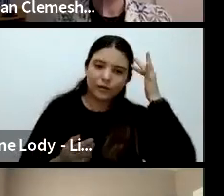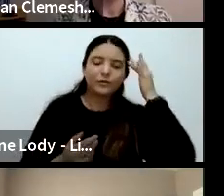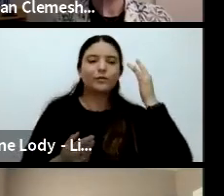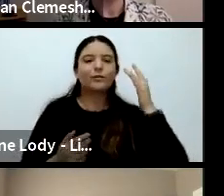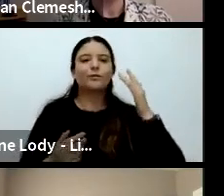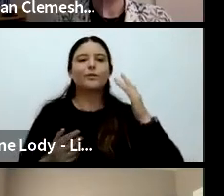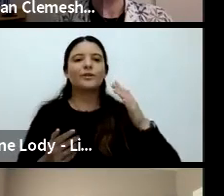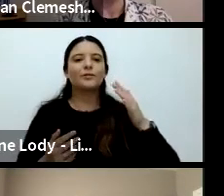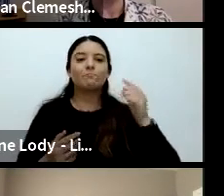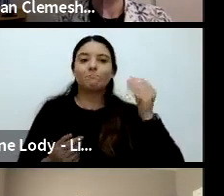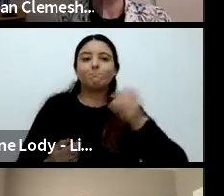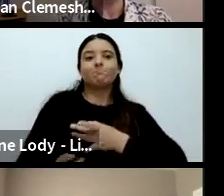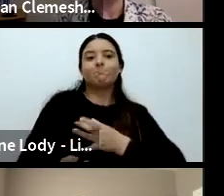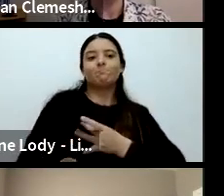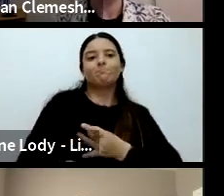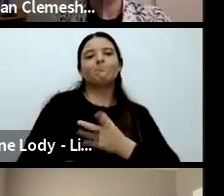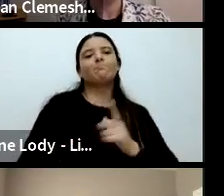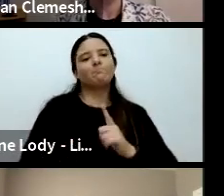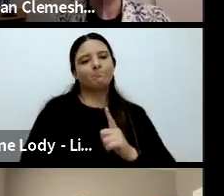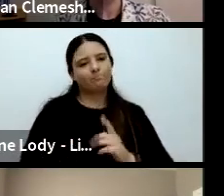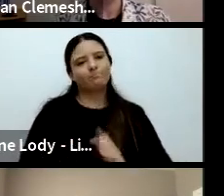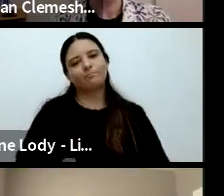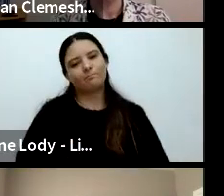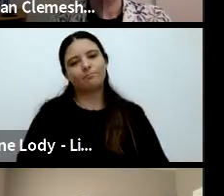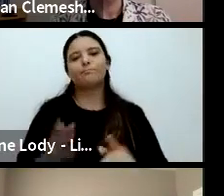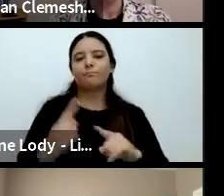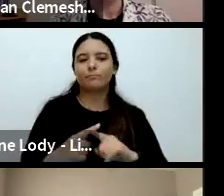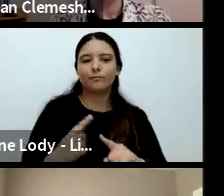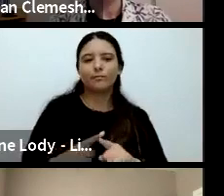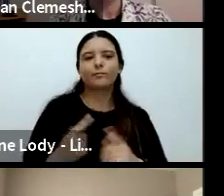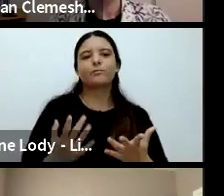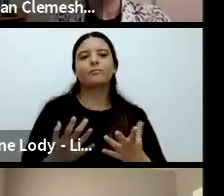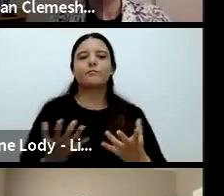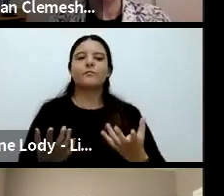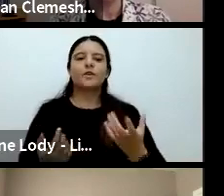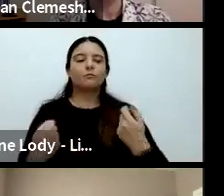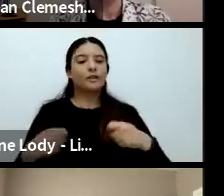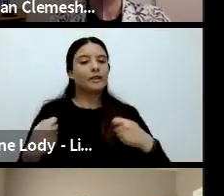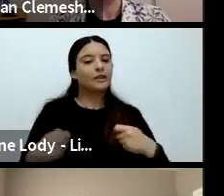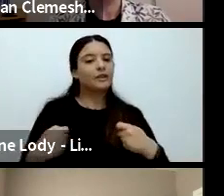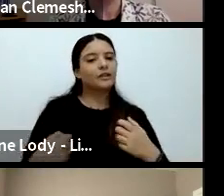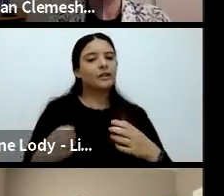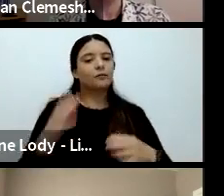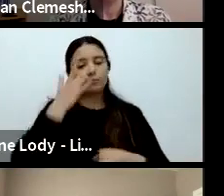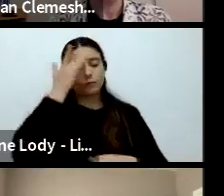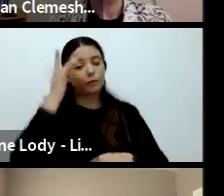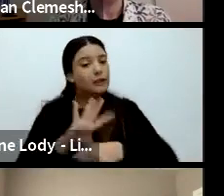to they gravitate to the. greatest form of six greatest form of security. You can't greatest form of security. You can't have a teaching job. if you're